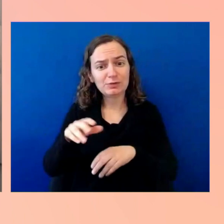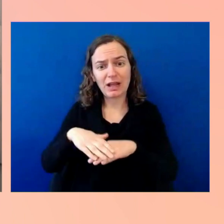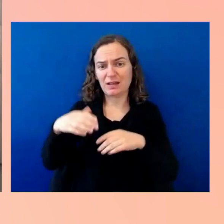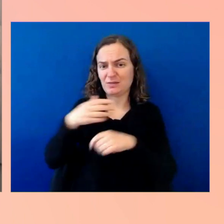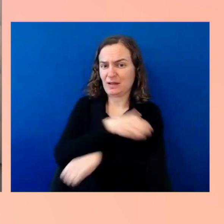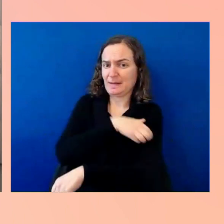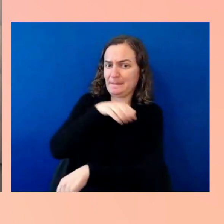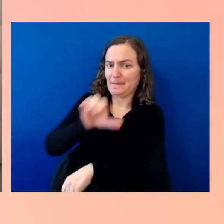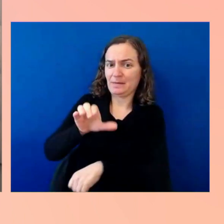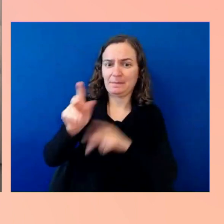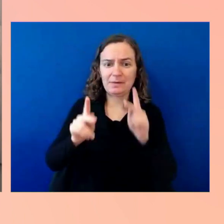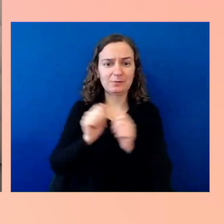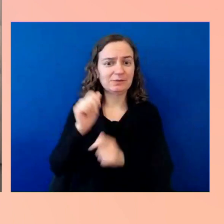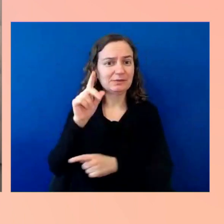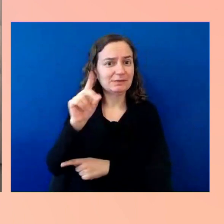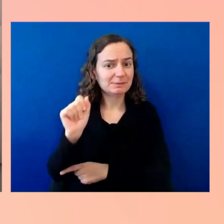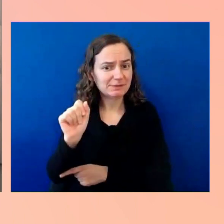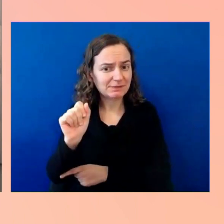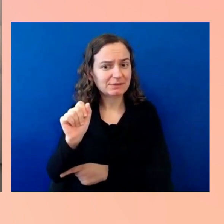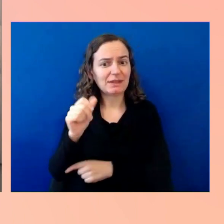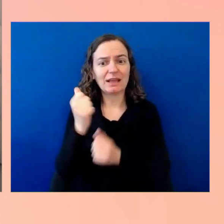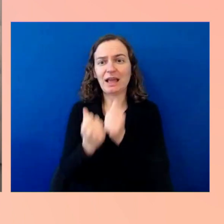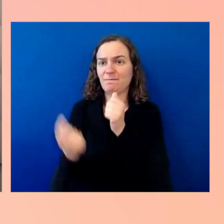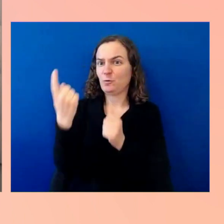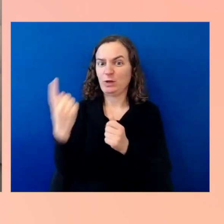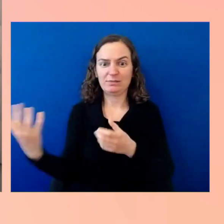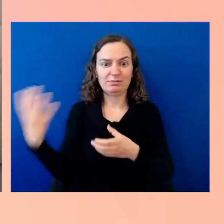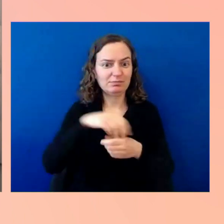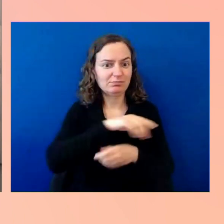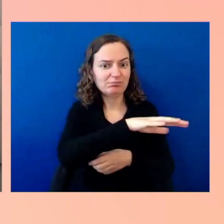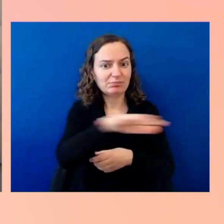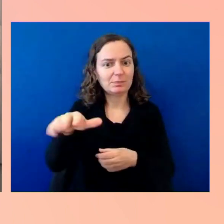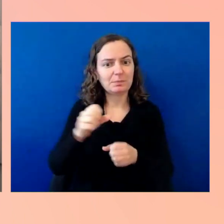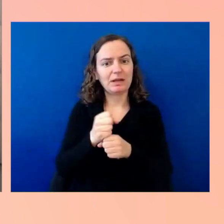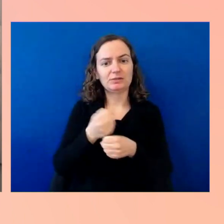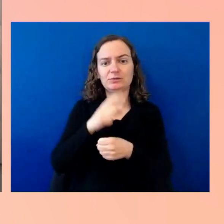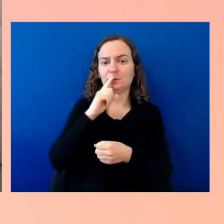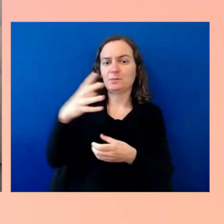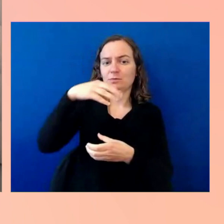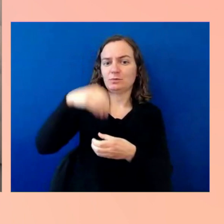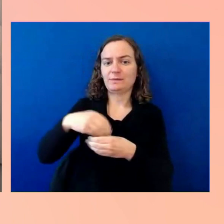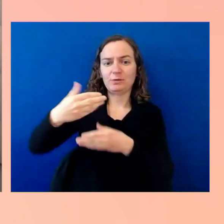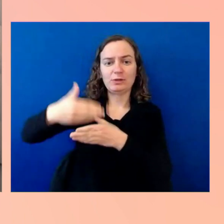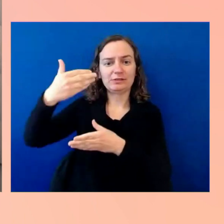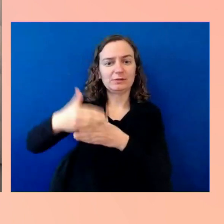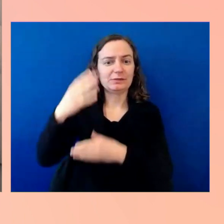everyone to create a more inclusive Windows. Today, you have heard that at Microsoft,